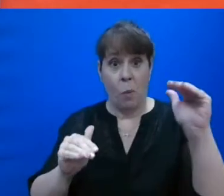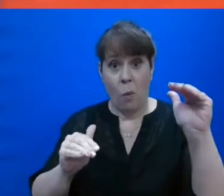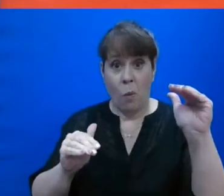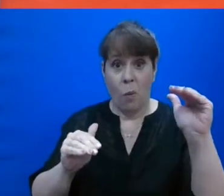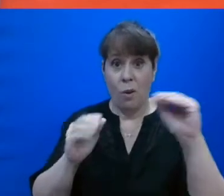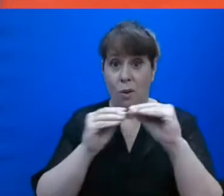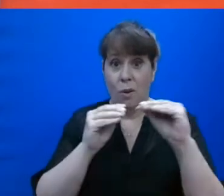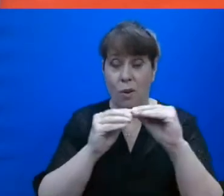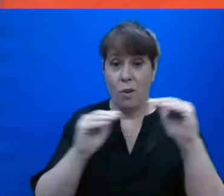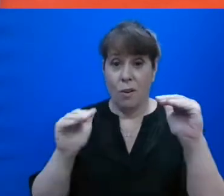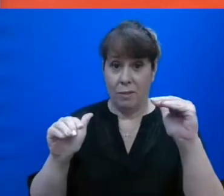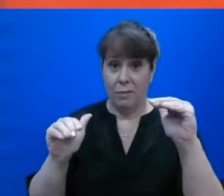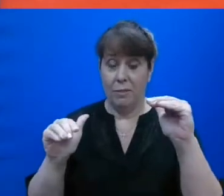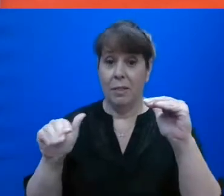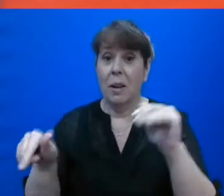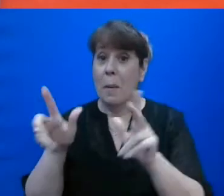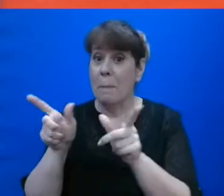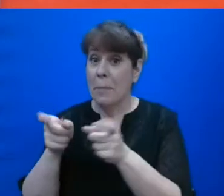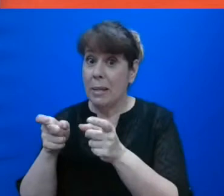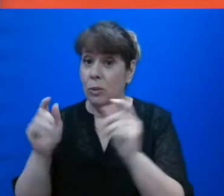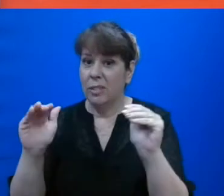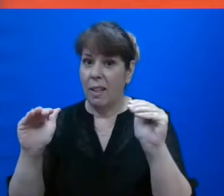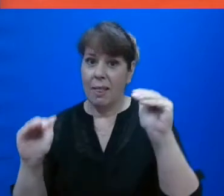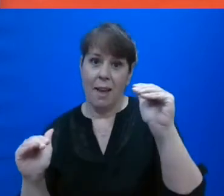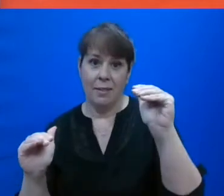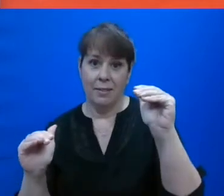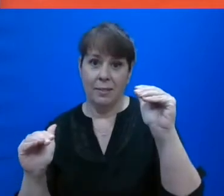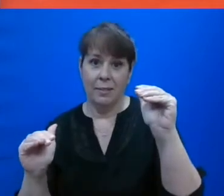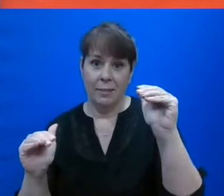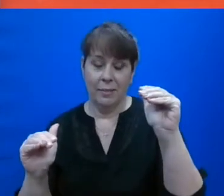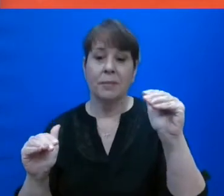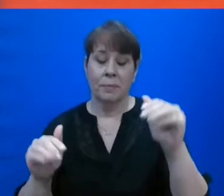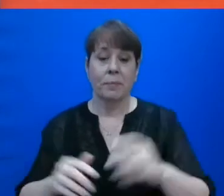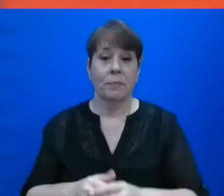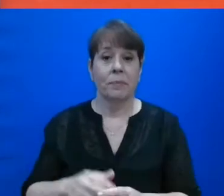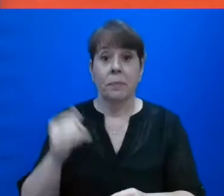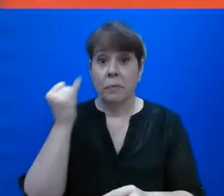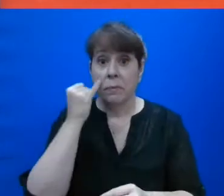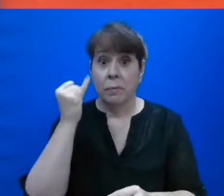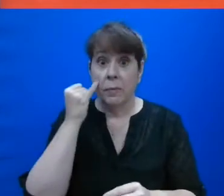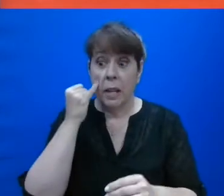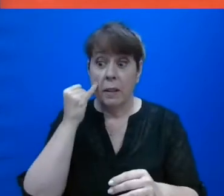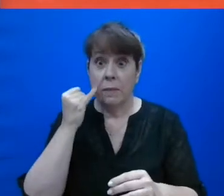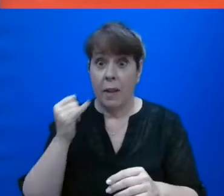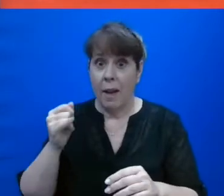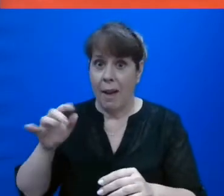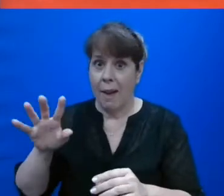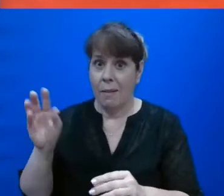BEETLES. BUT IF I ADD BEETLES TO MY BEETLE JAR,